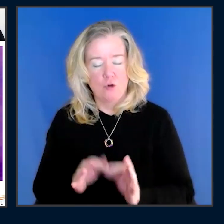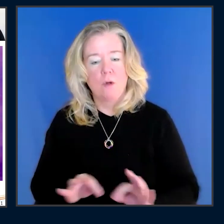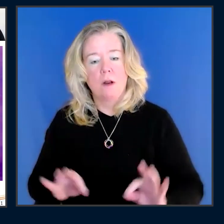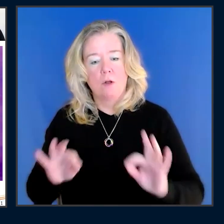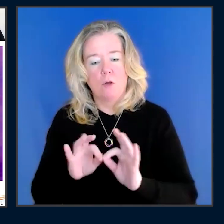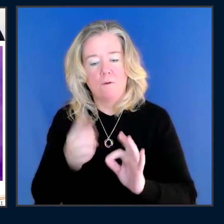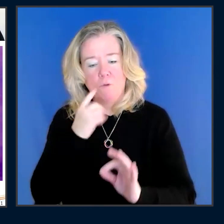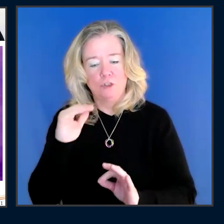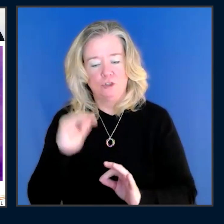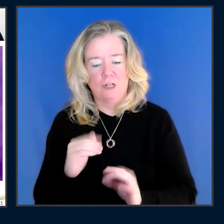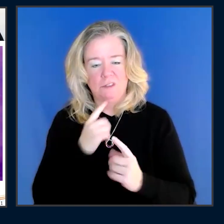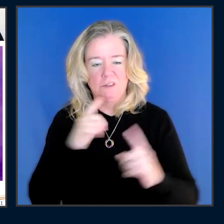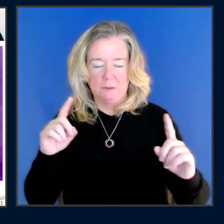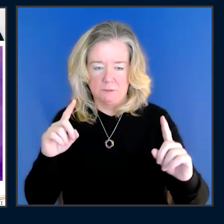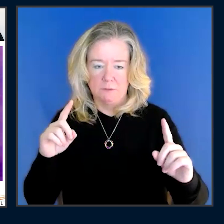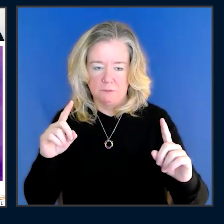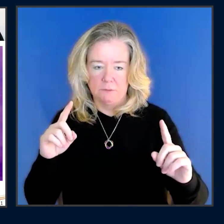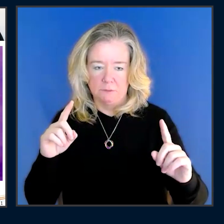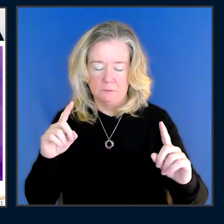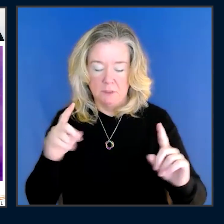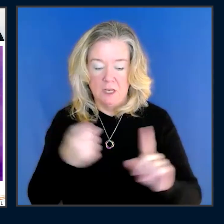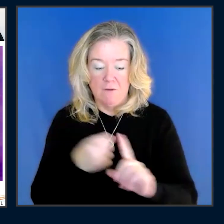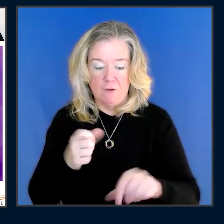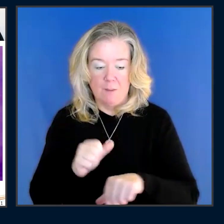critical to a child's success. And that is all the way